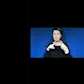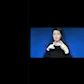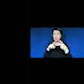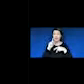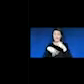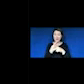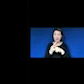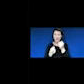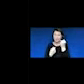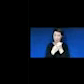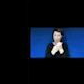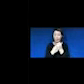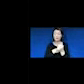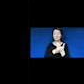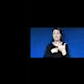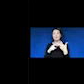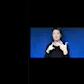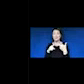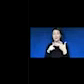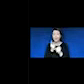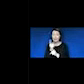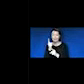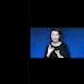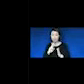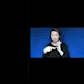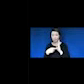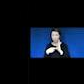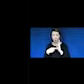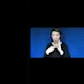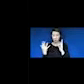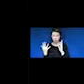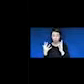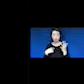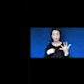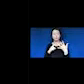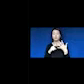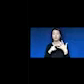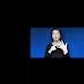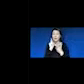the role of the employment specialist would be, what hours the individual would work,